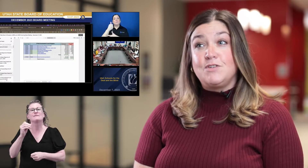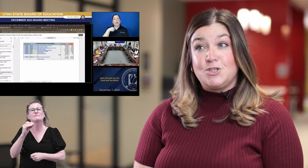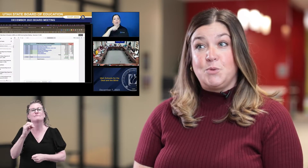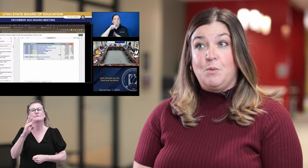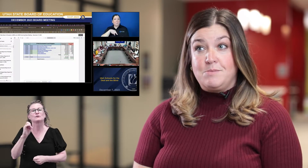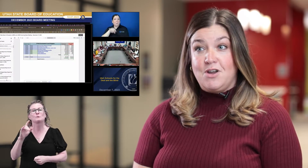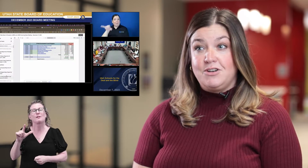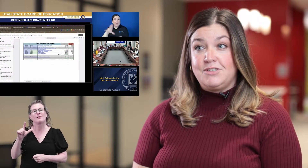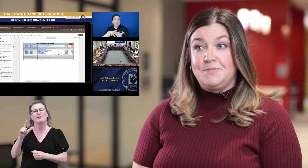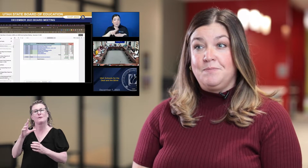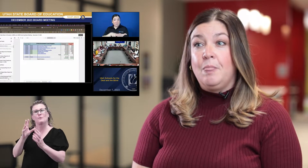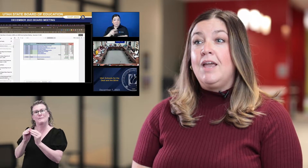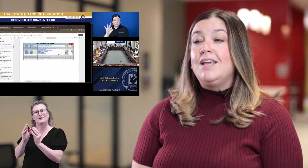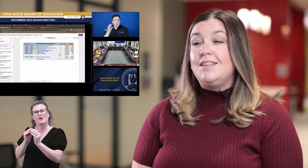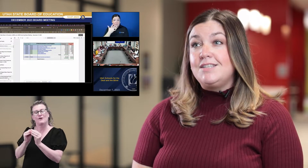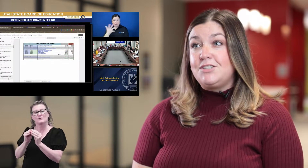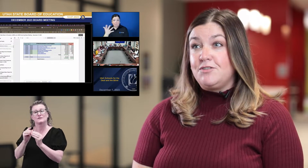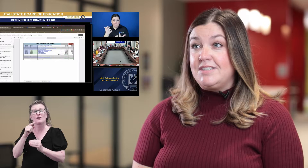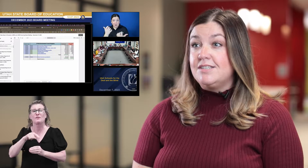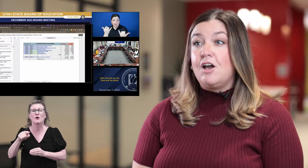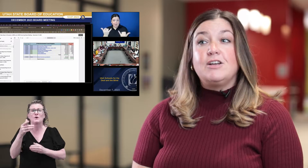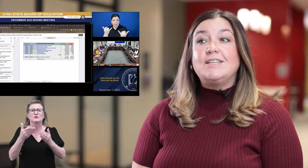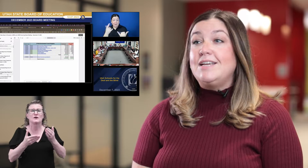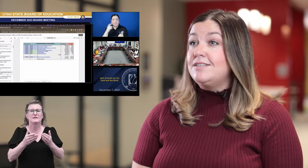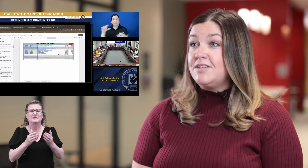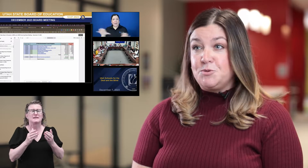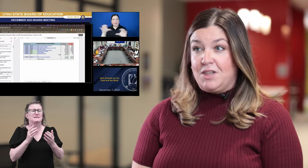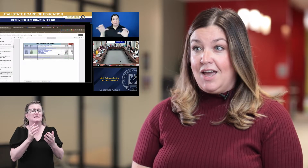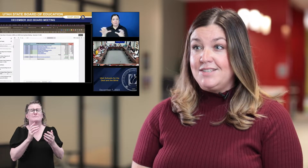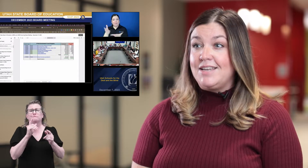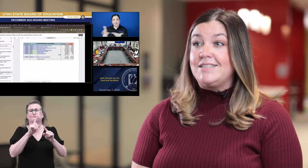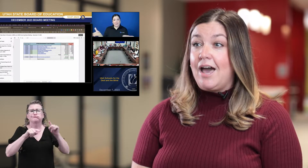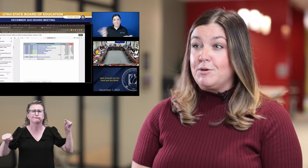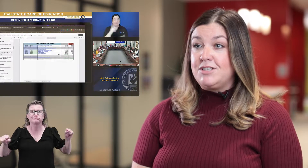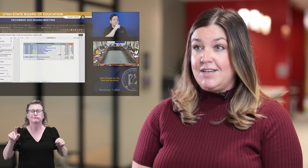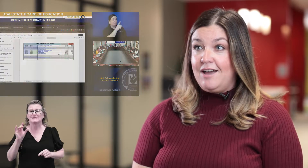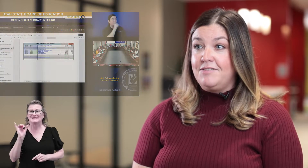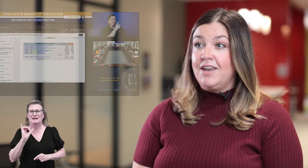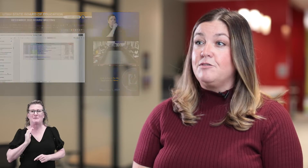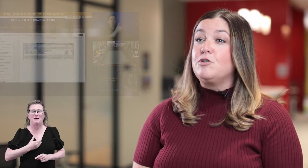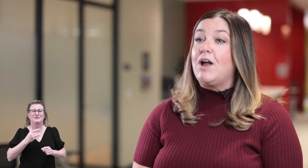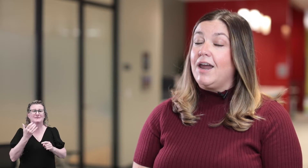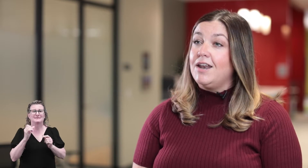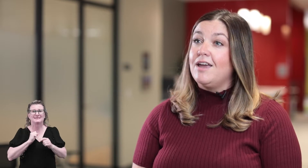virtual webinars. These services are as individualized as our staff in a variety